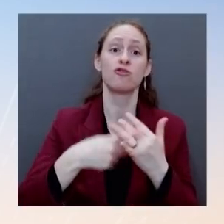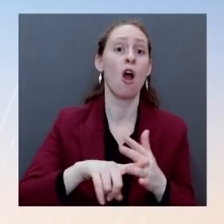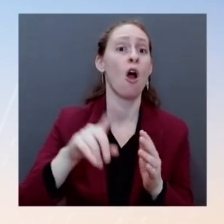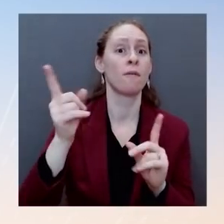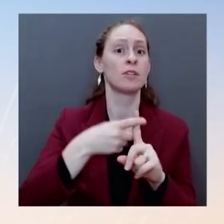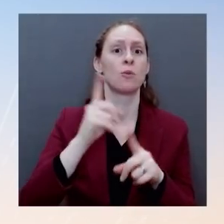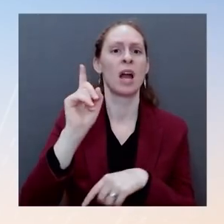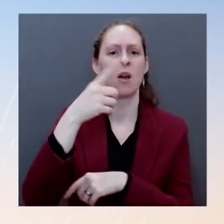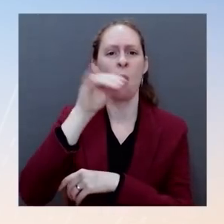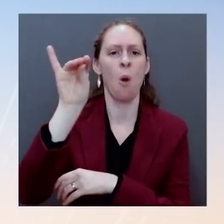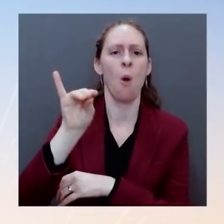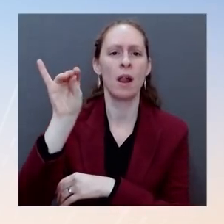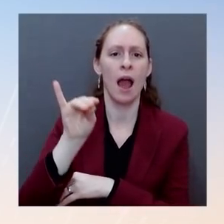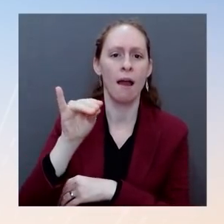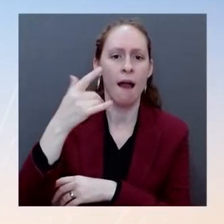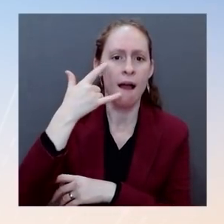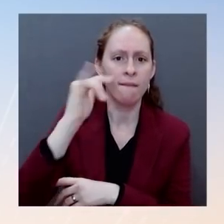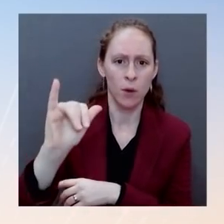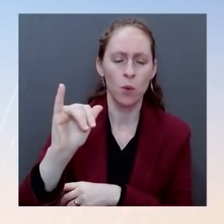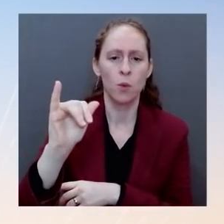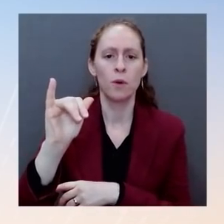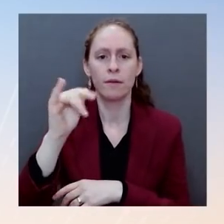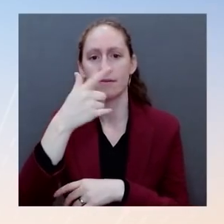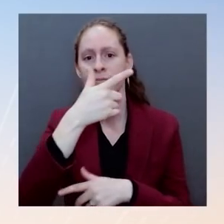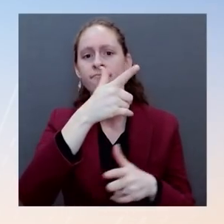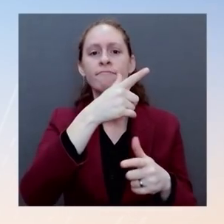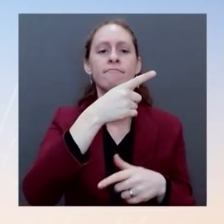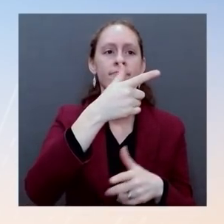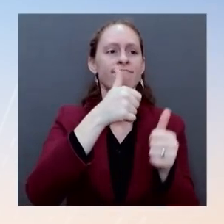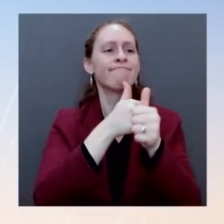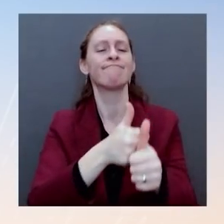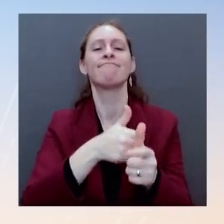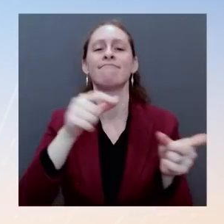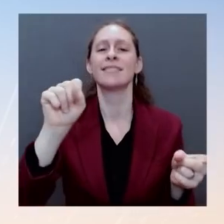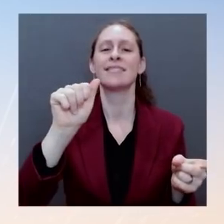And we're working through the national port associations to basically work with any port